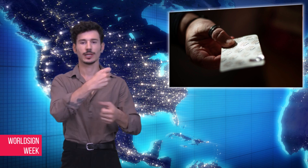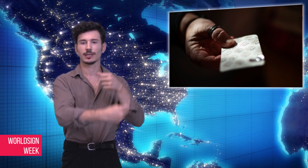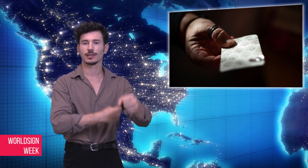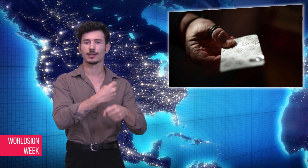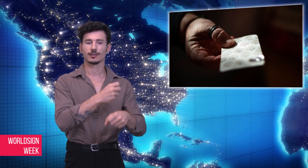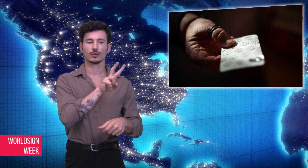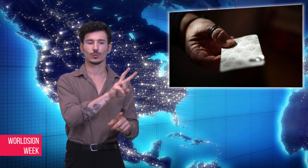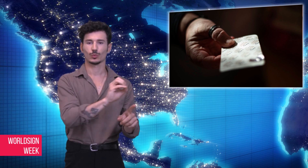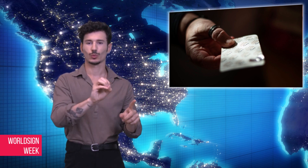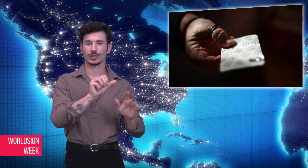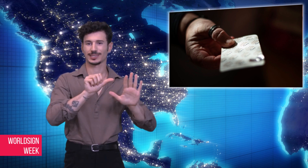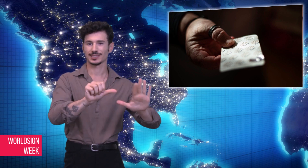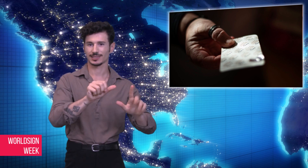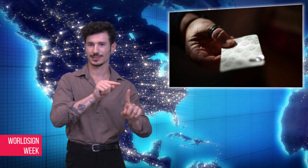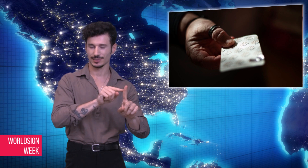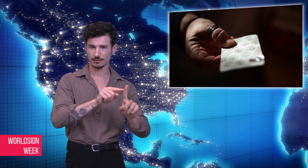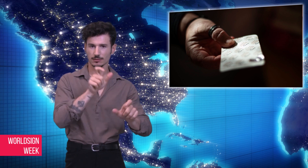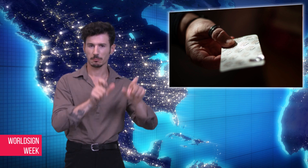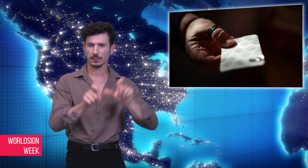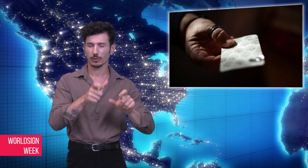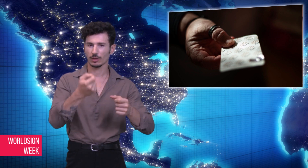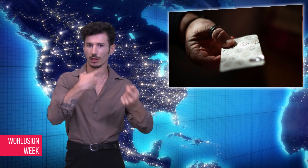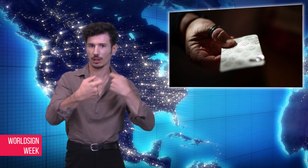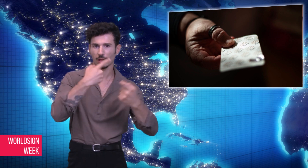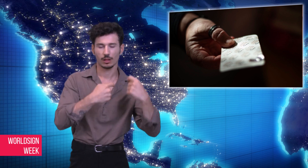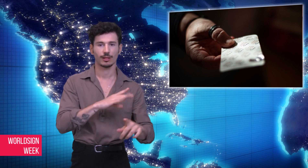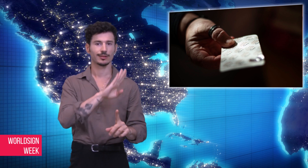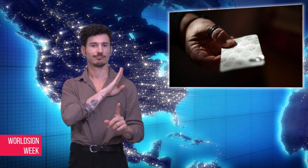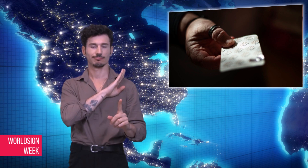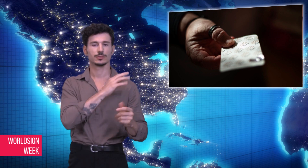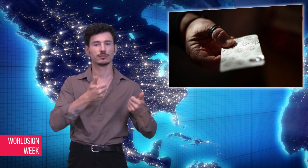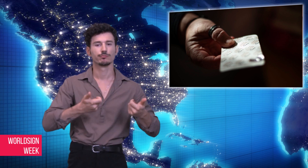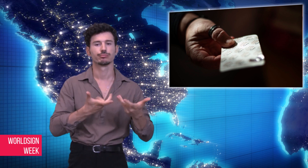In Australia, opioid-related deaths